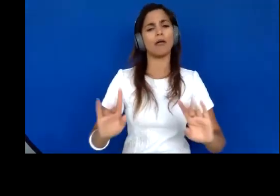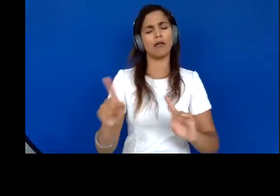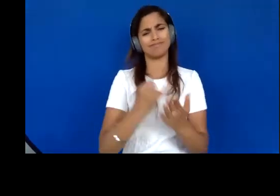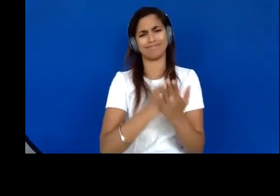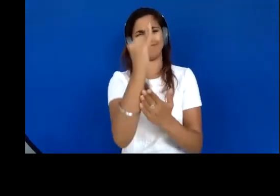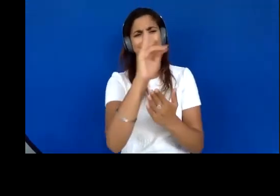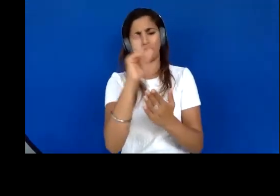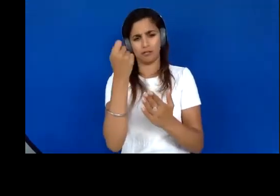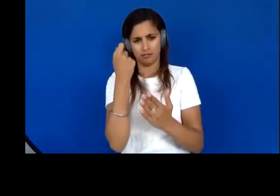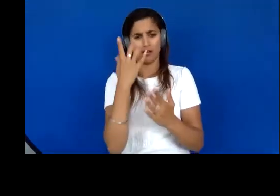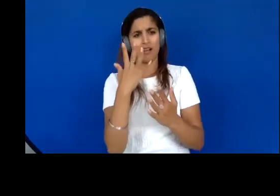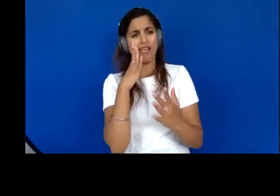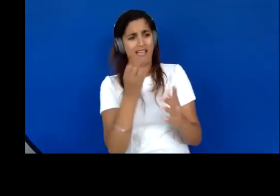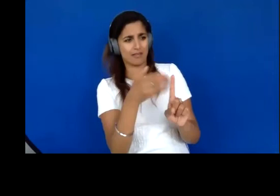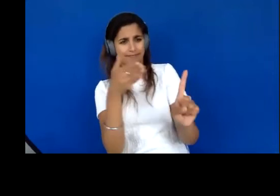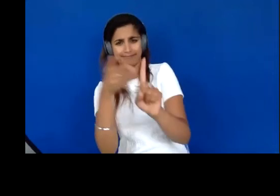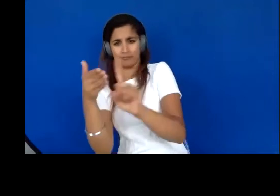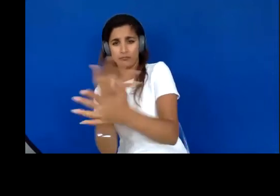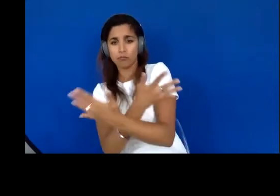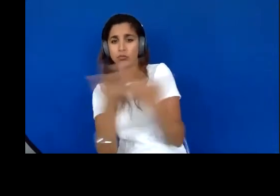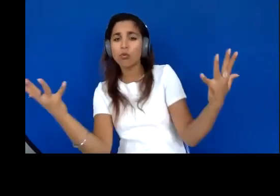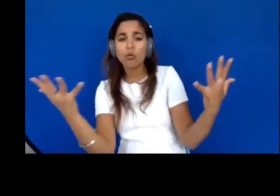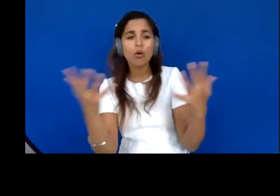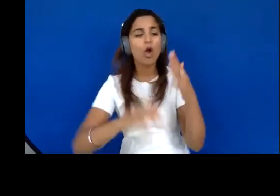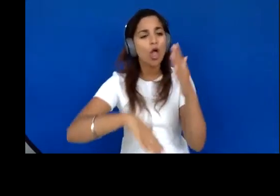coexisting cultural and experiential factors that can affect a disabled